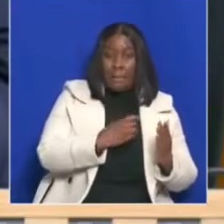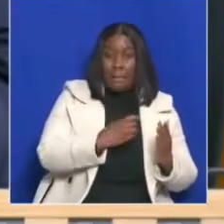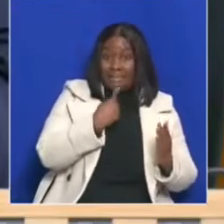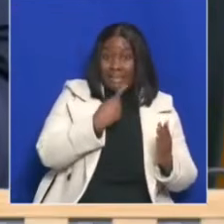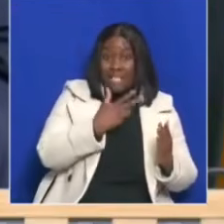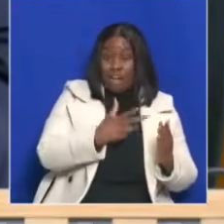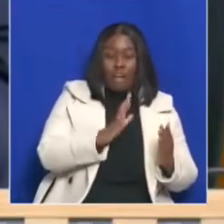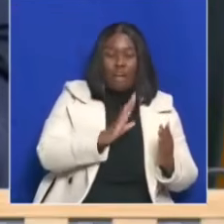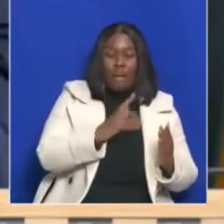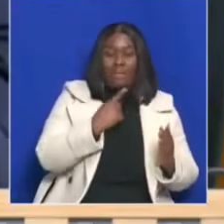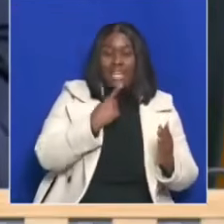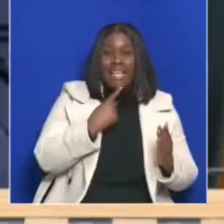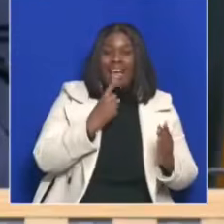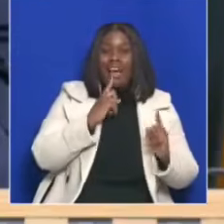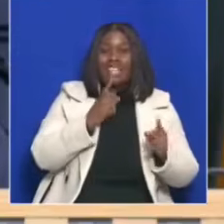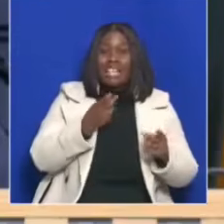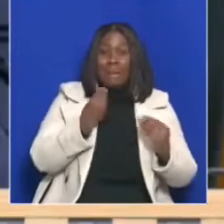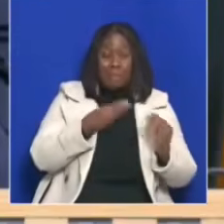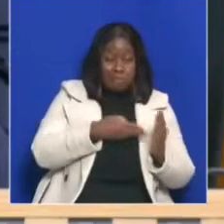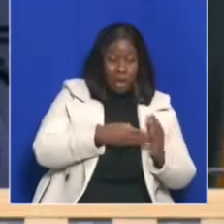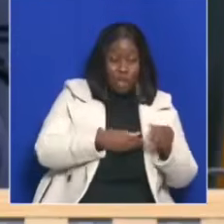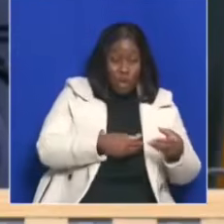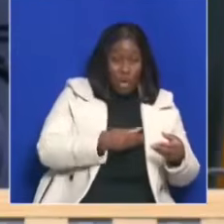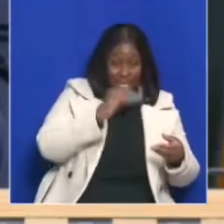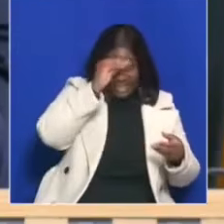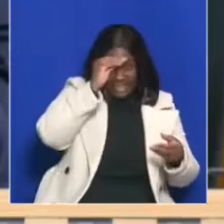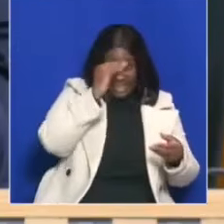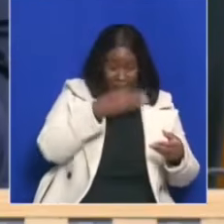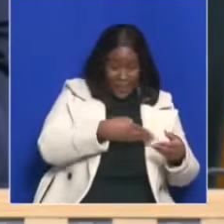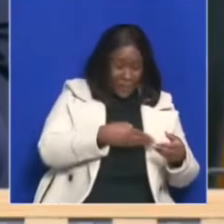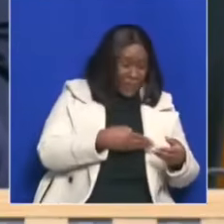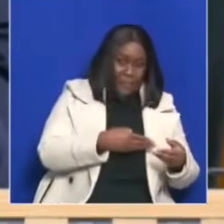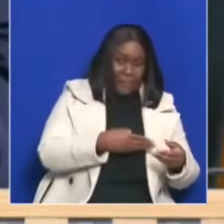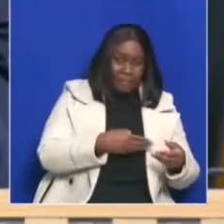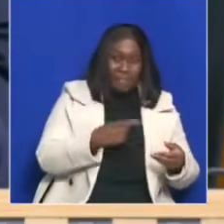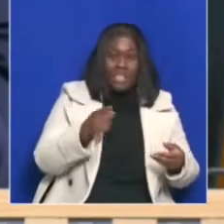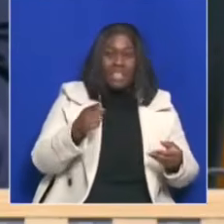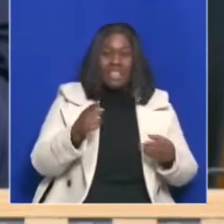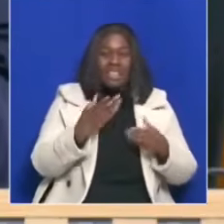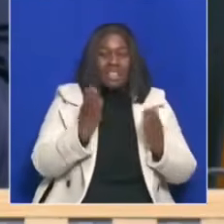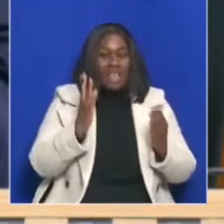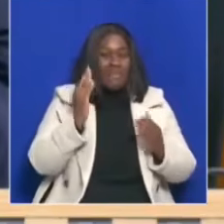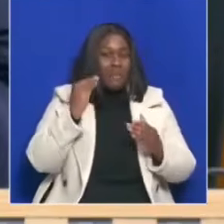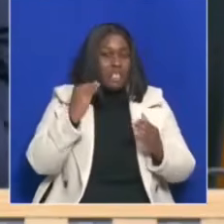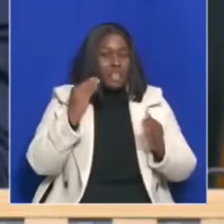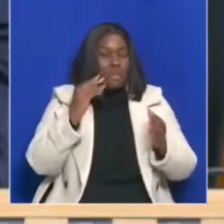That is the answer. What information did they get and what is it in that information that led them